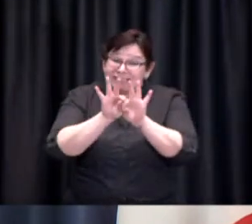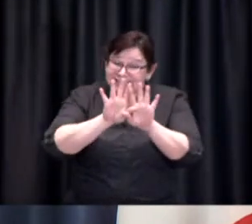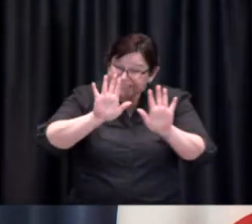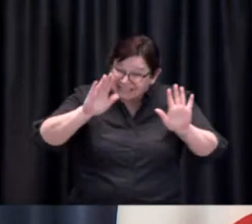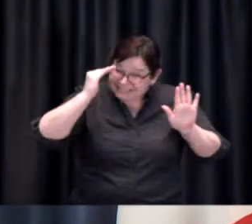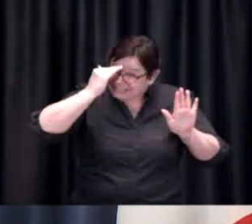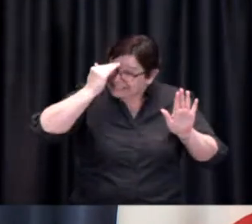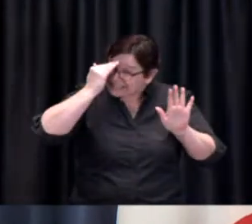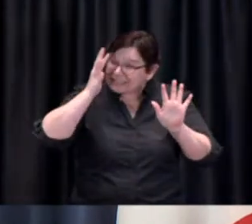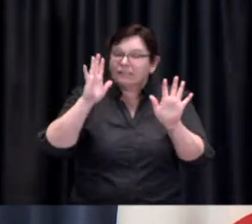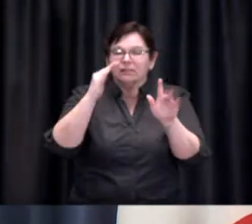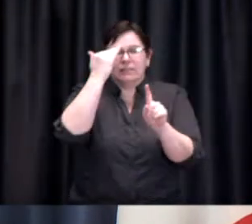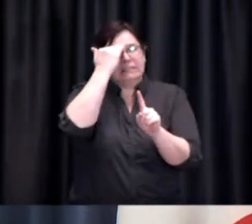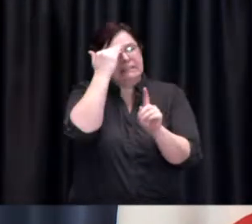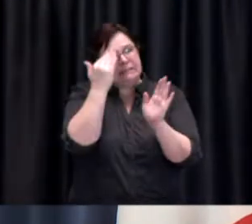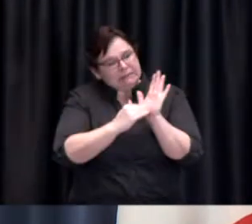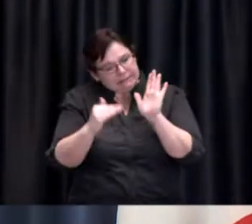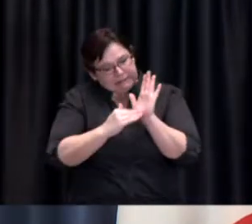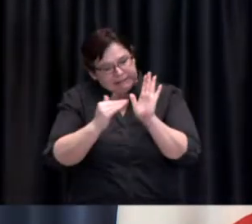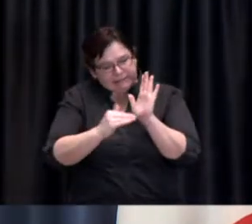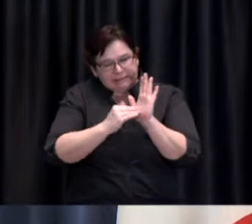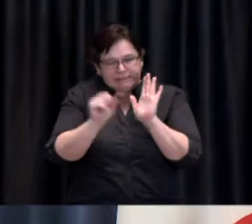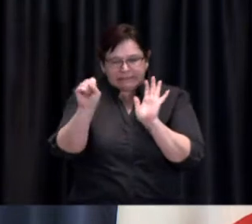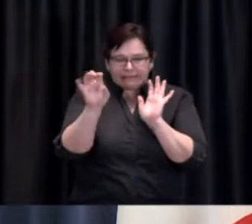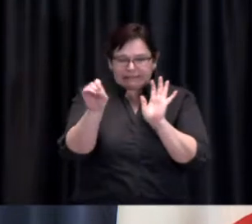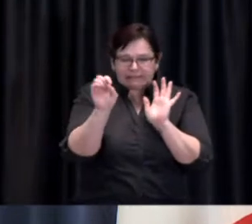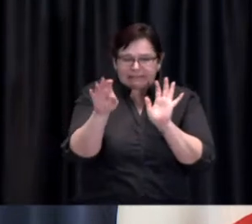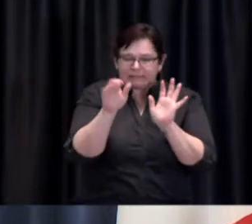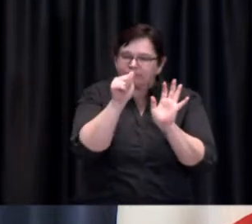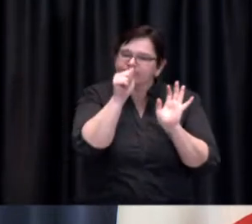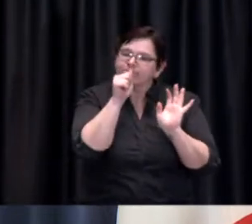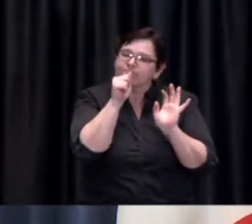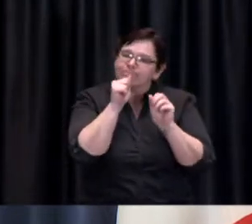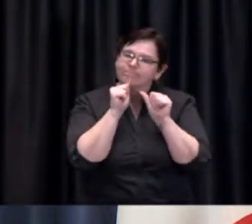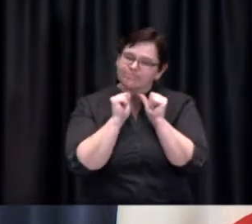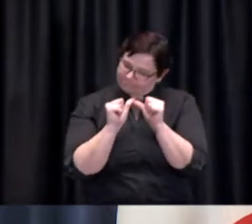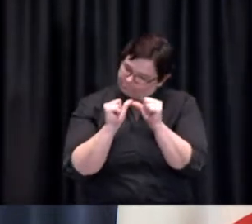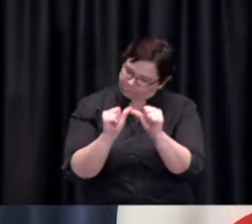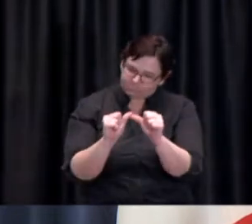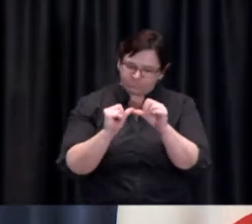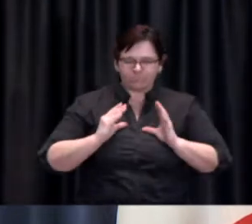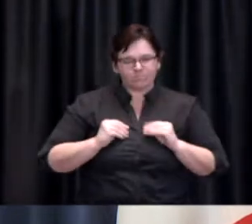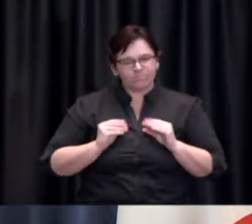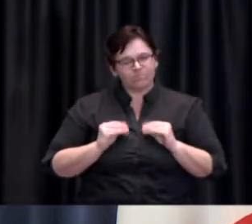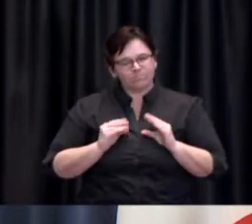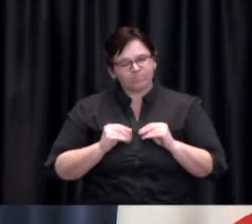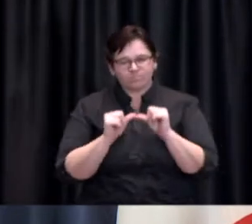to continue with vigilance in those measures for self-protection: staying home,